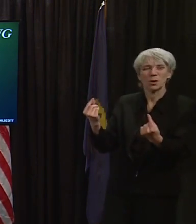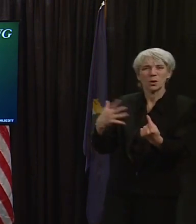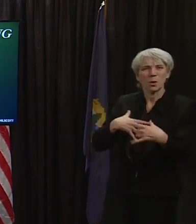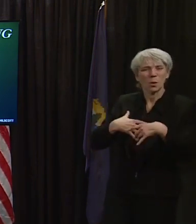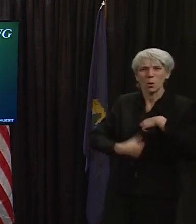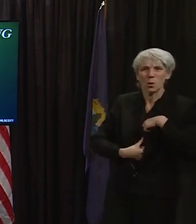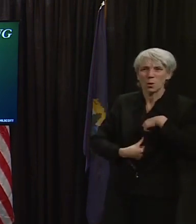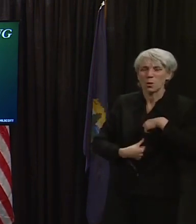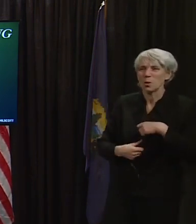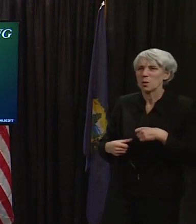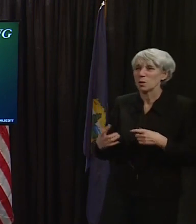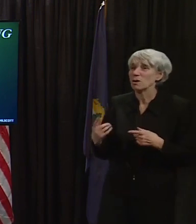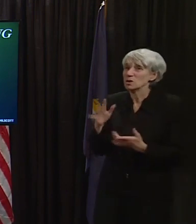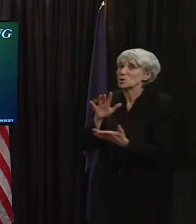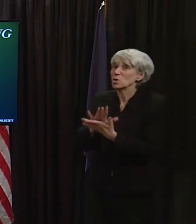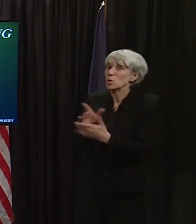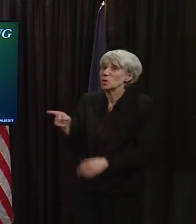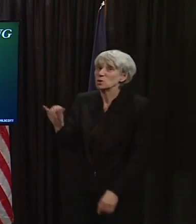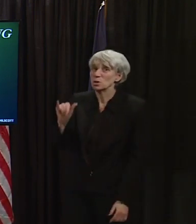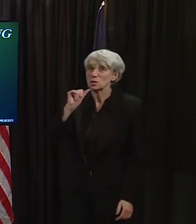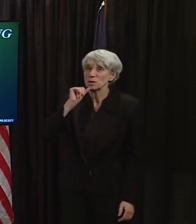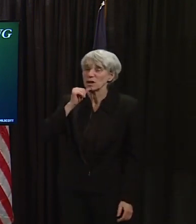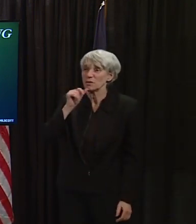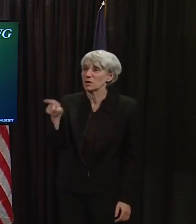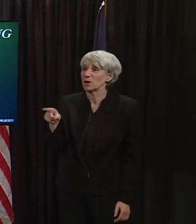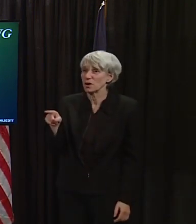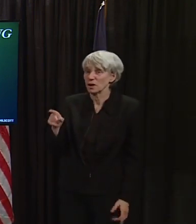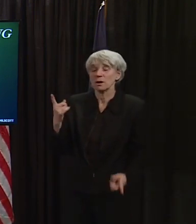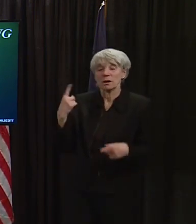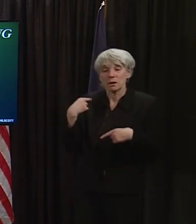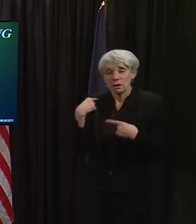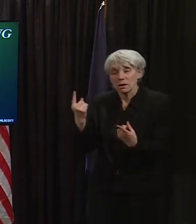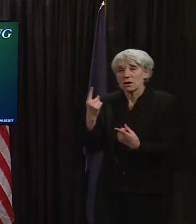the pandemic, our schools have remained a place of relative safety with lower